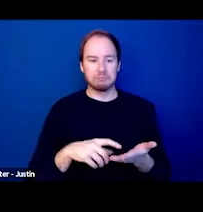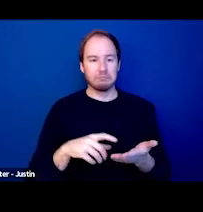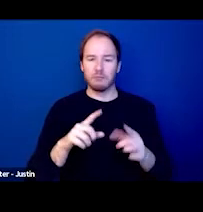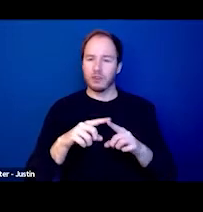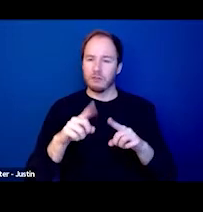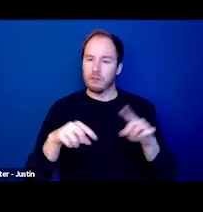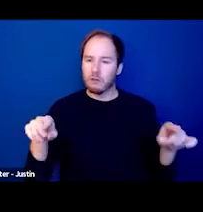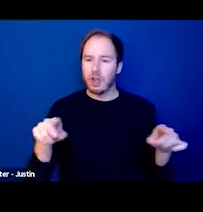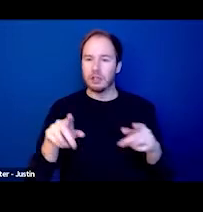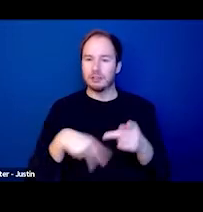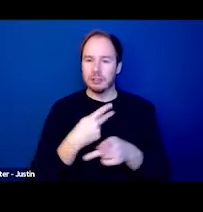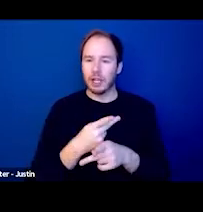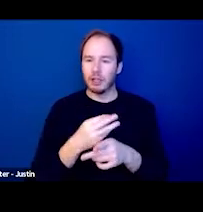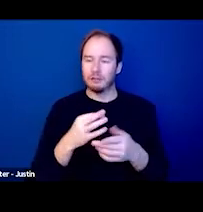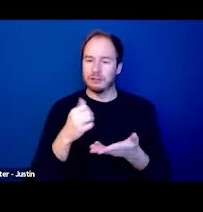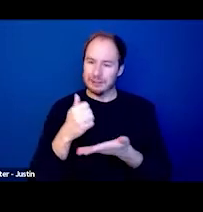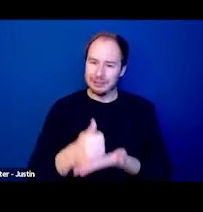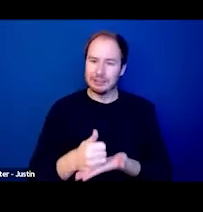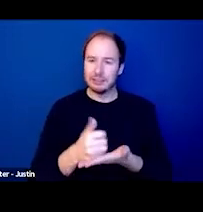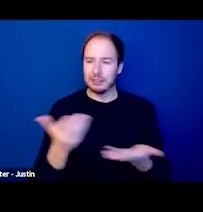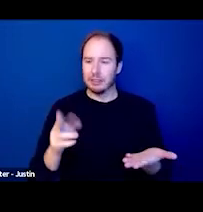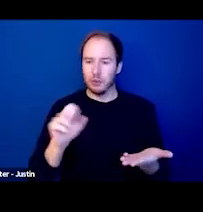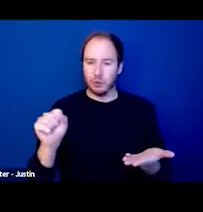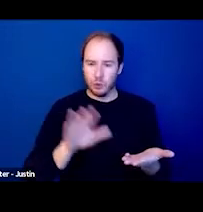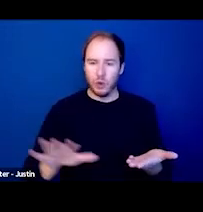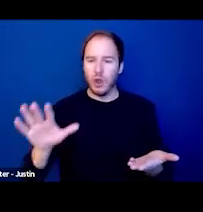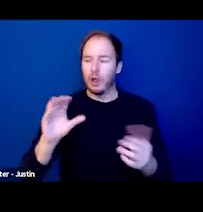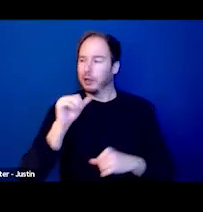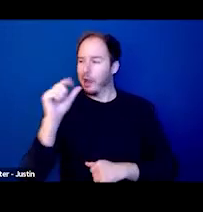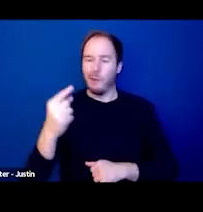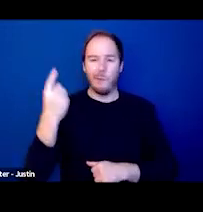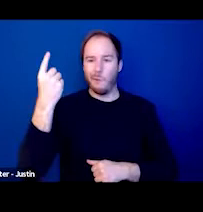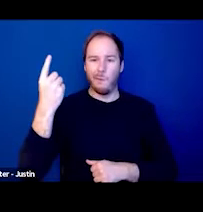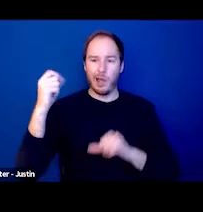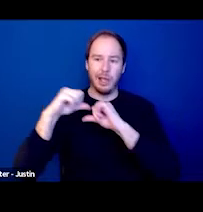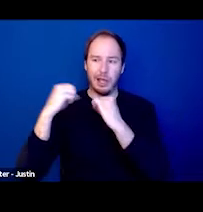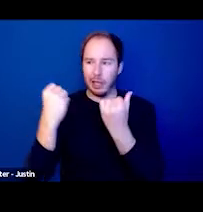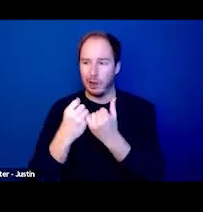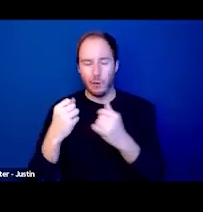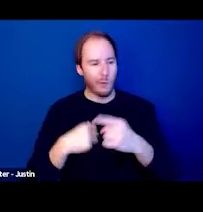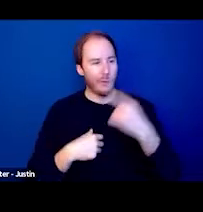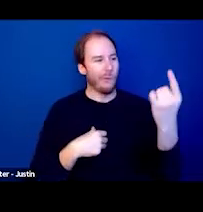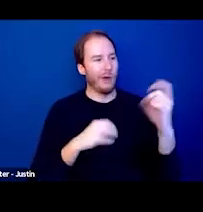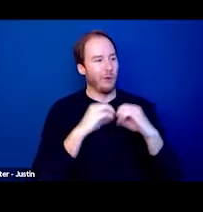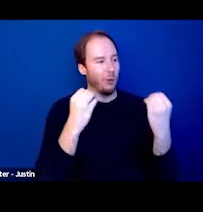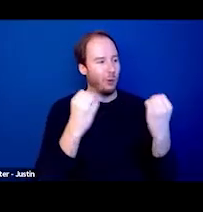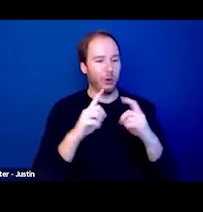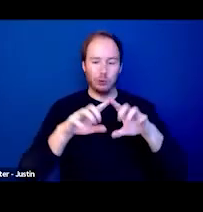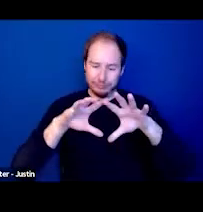of types of assistance across the country, and there's no single agency or organization that administers all resources and services.